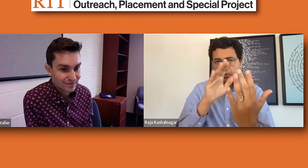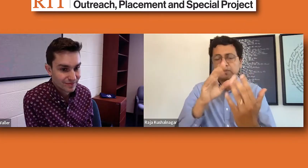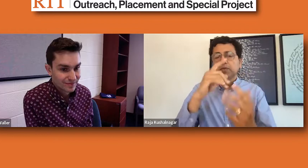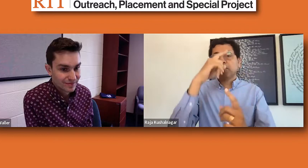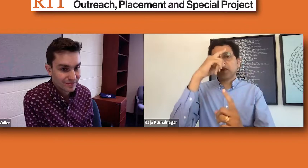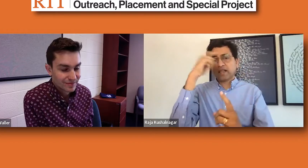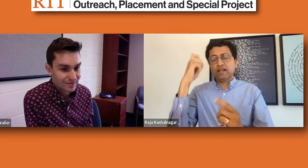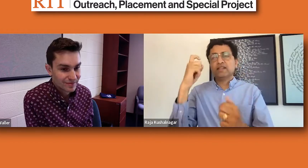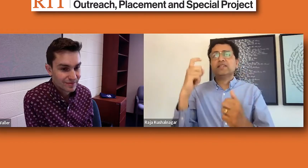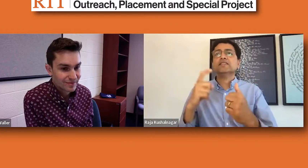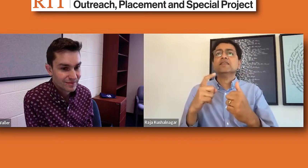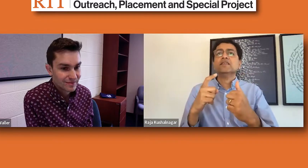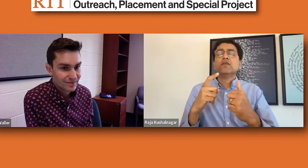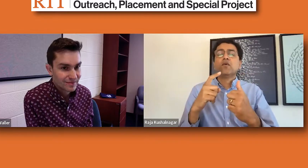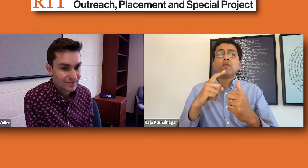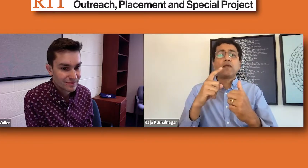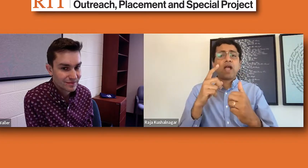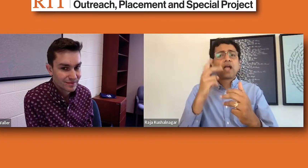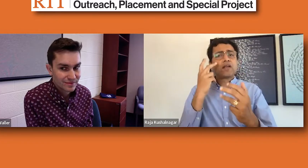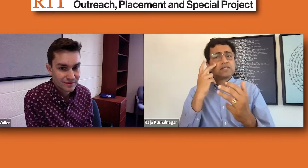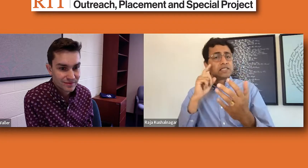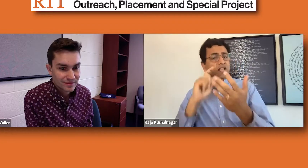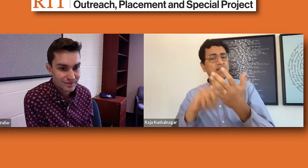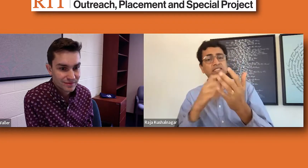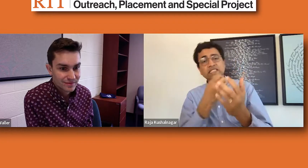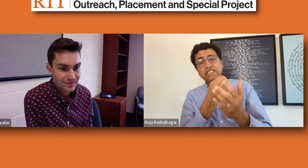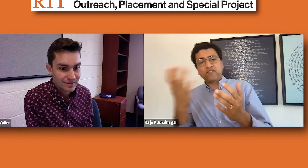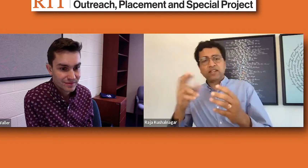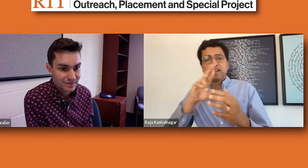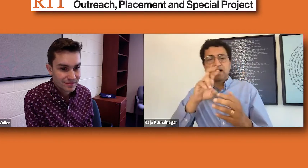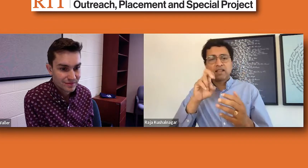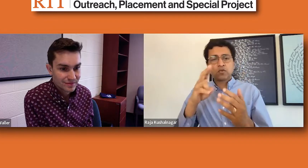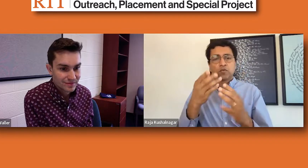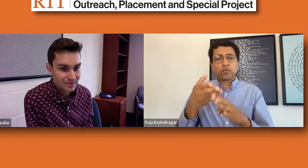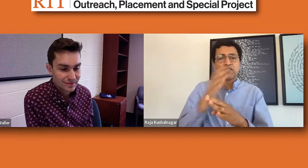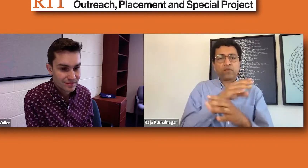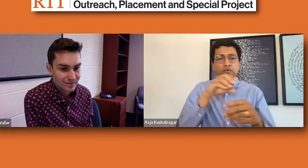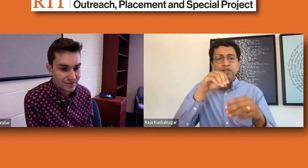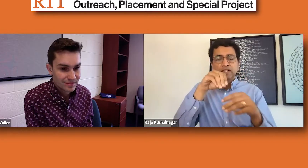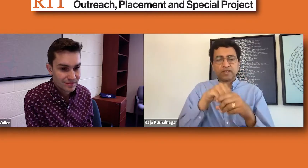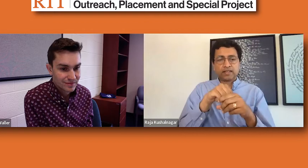I think the approach was set up that way because we recognized